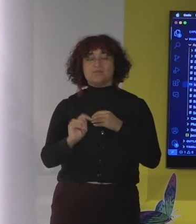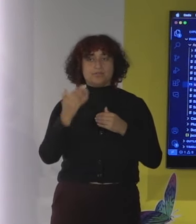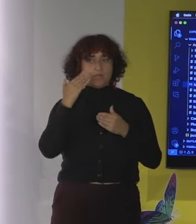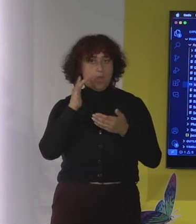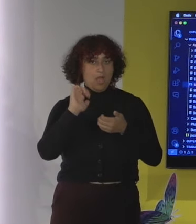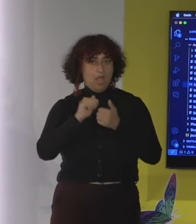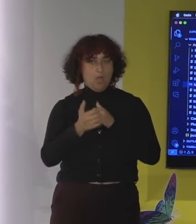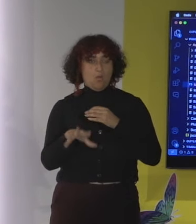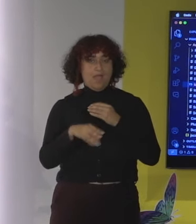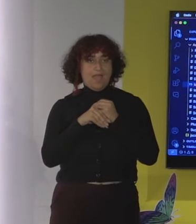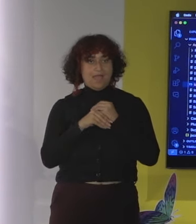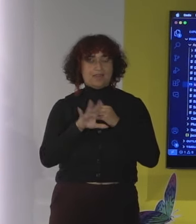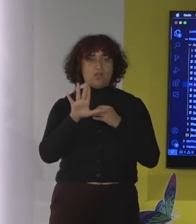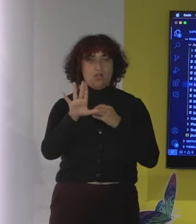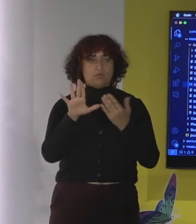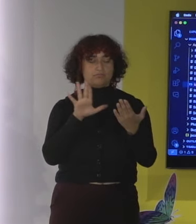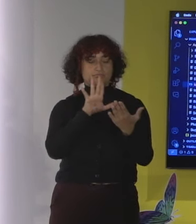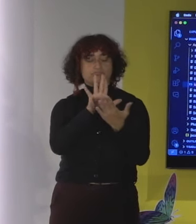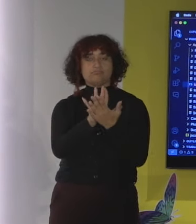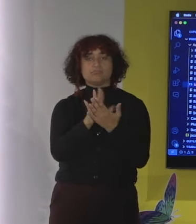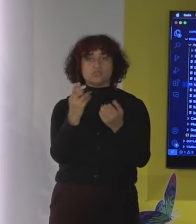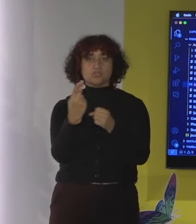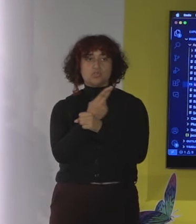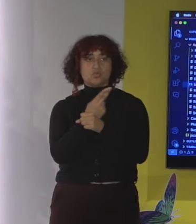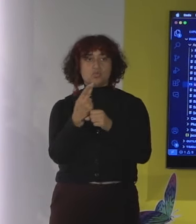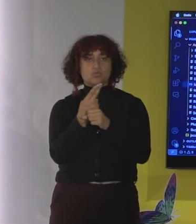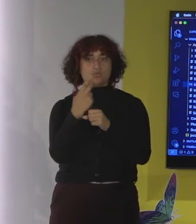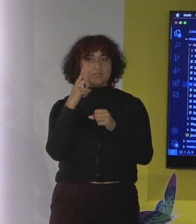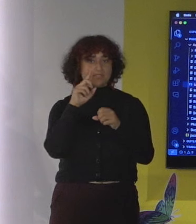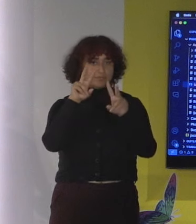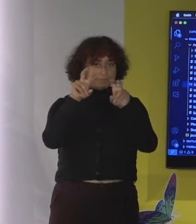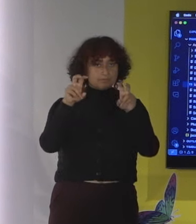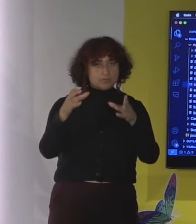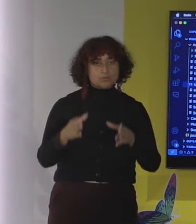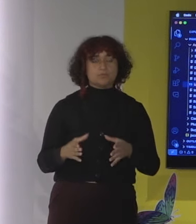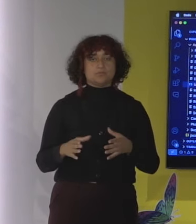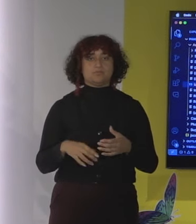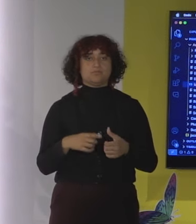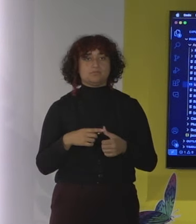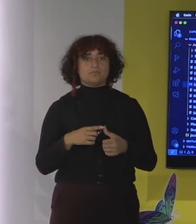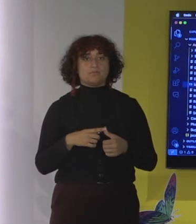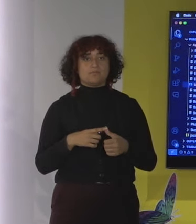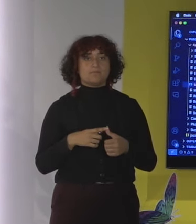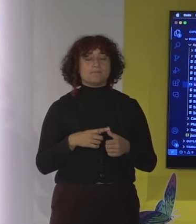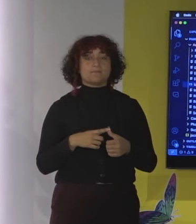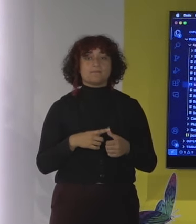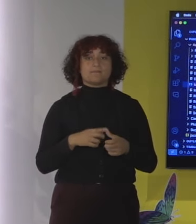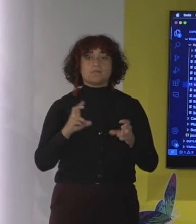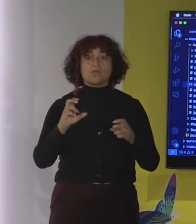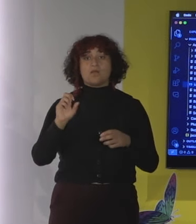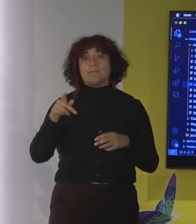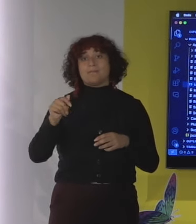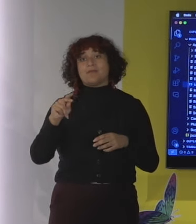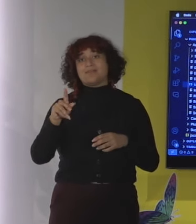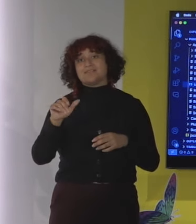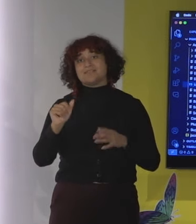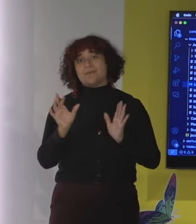on the scene object to be used in the inspector. Let's call this panda button scene object.